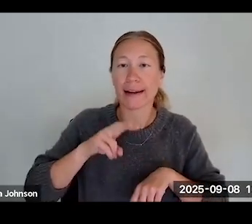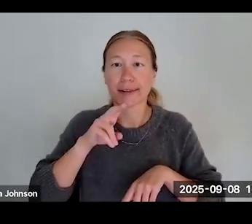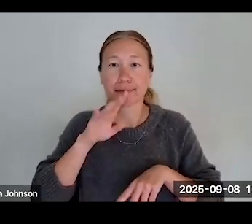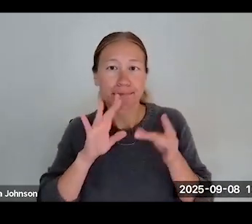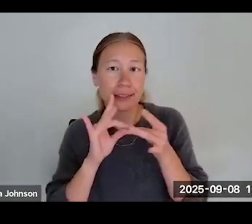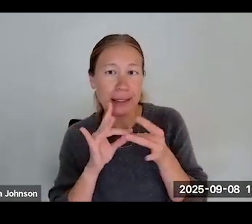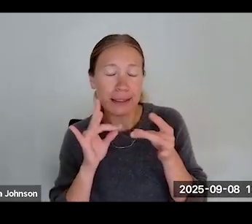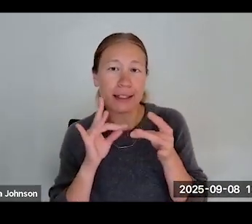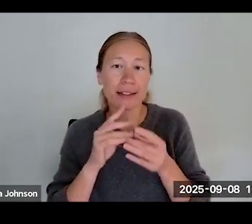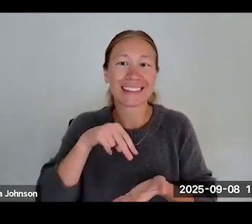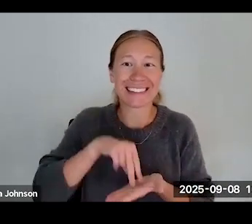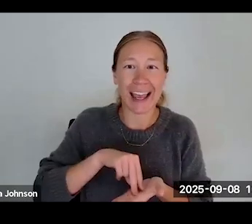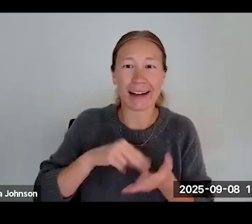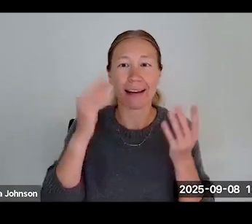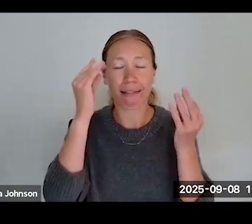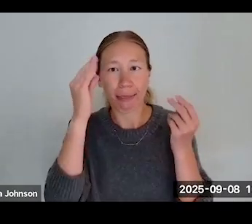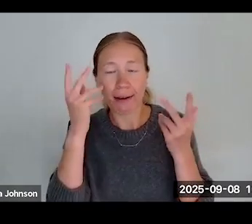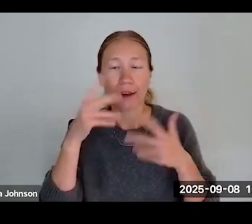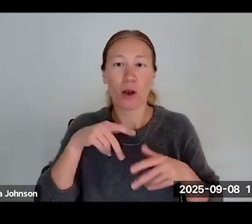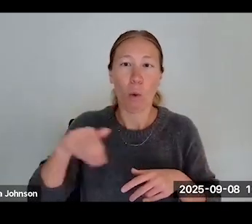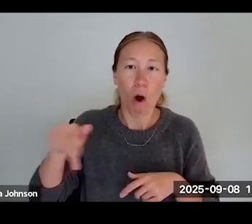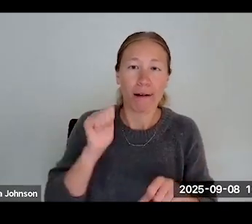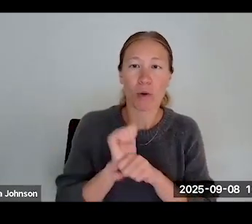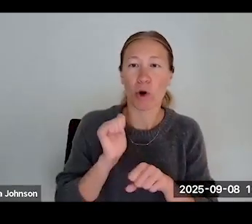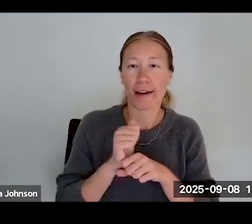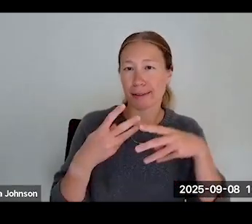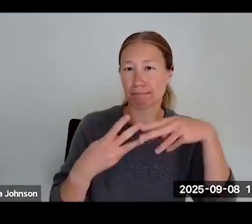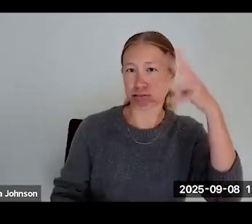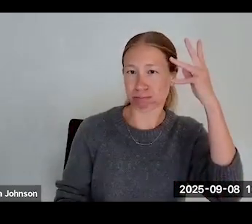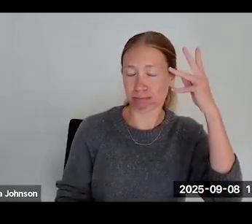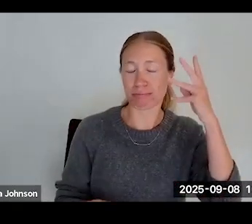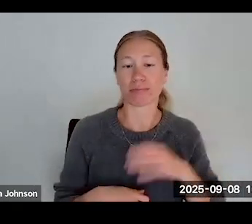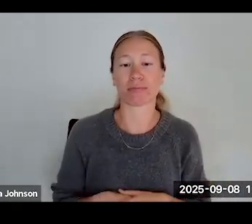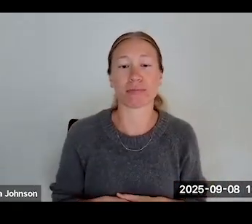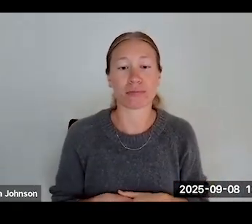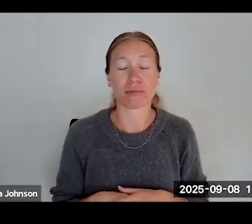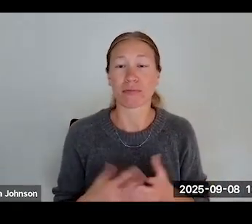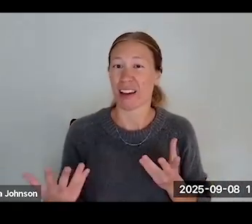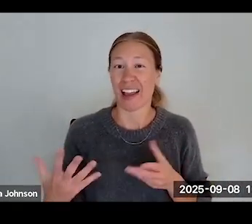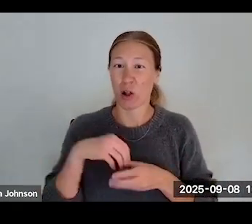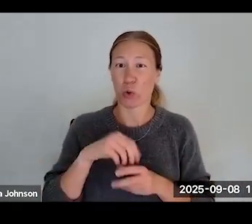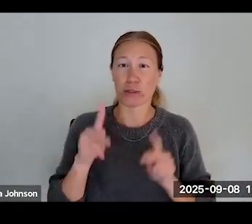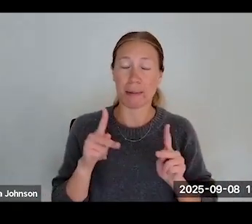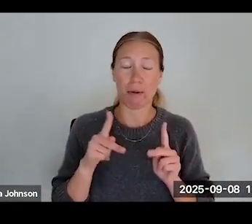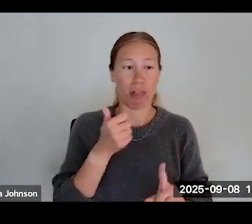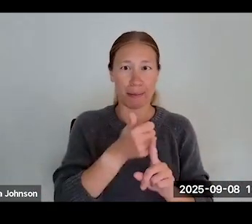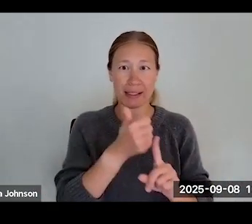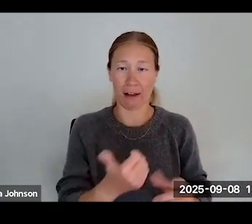standing, thinking, walking, working, and beyond. This includes people who have a record of such impairment